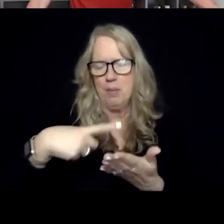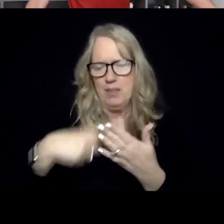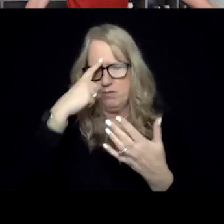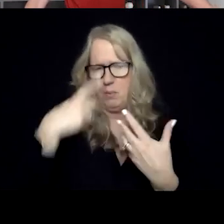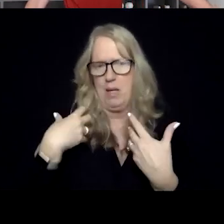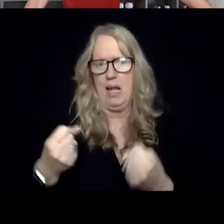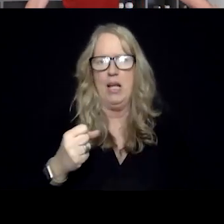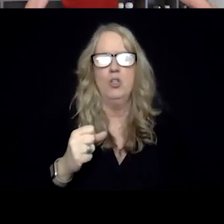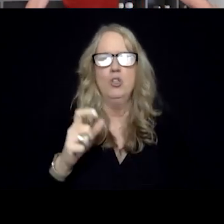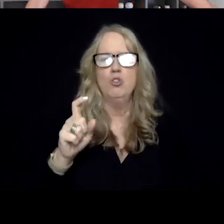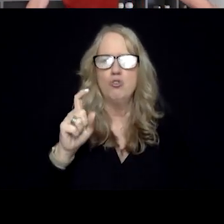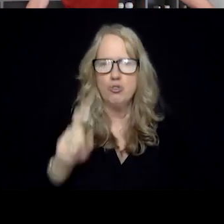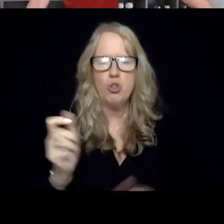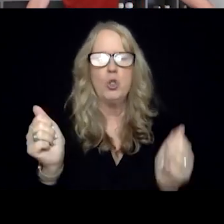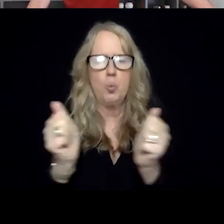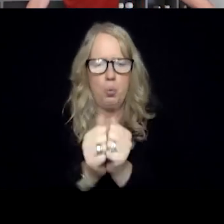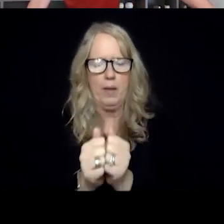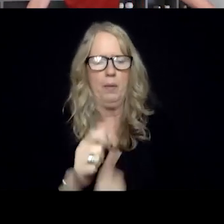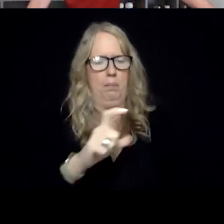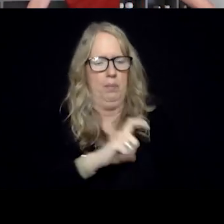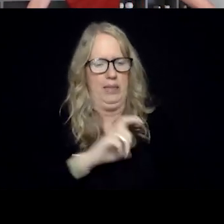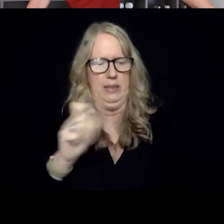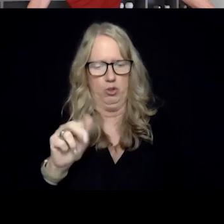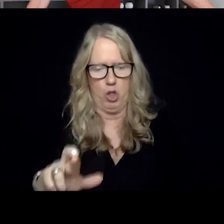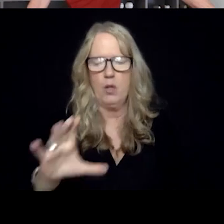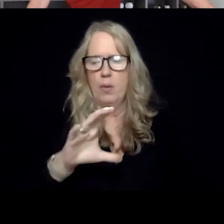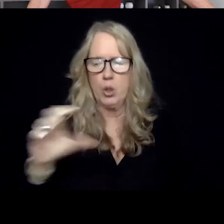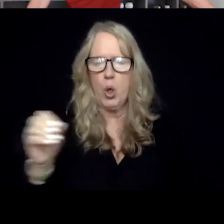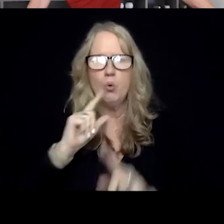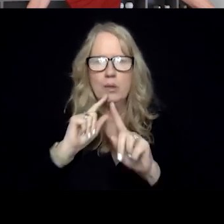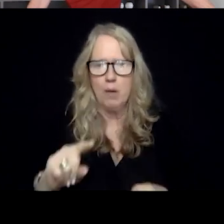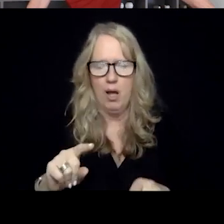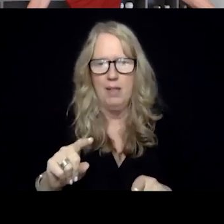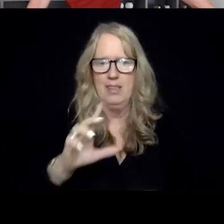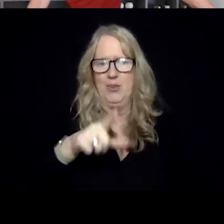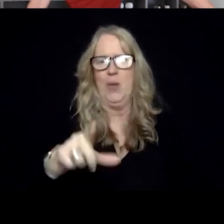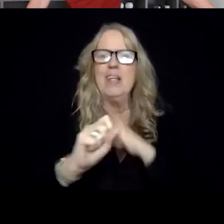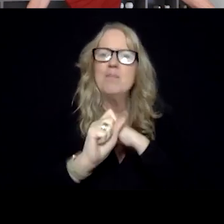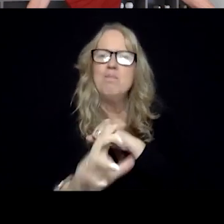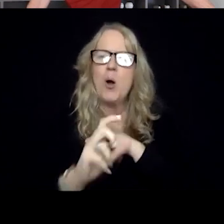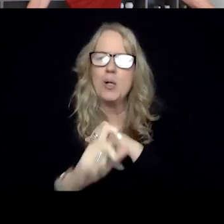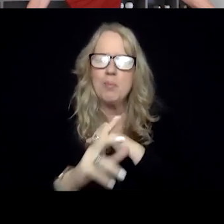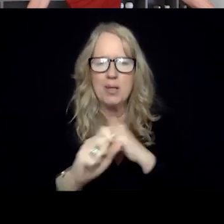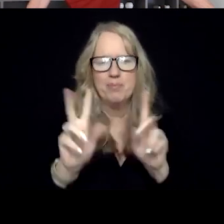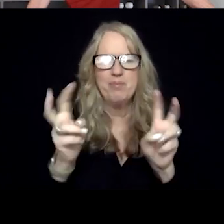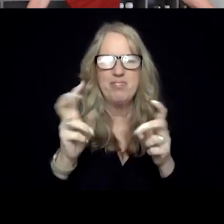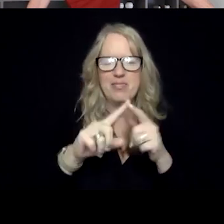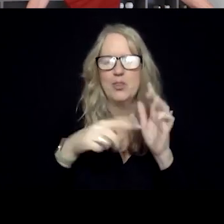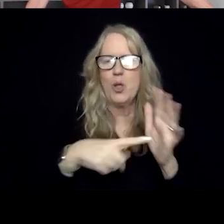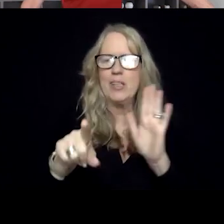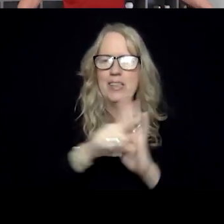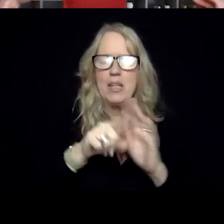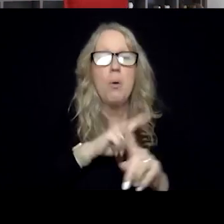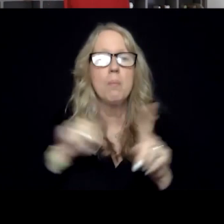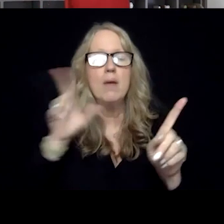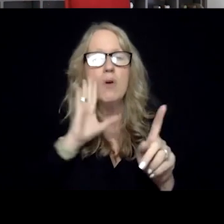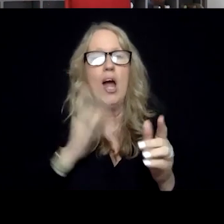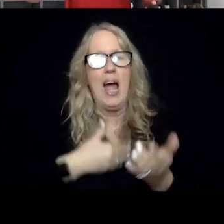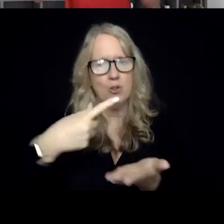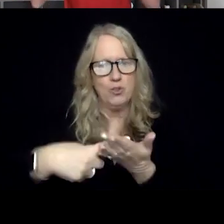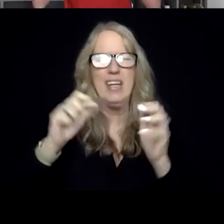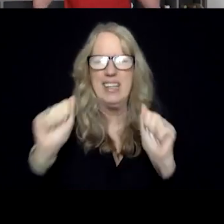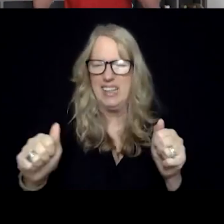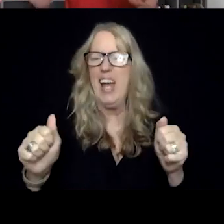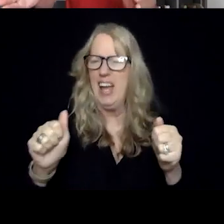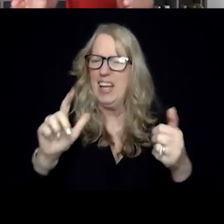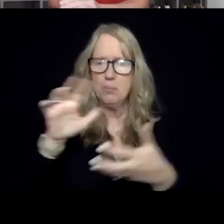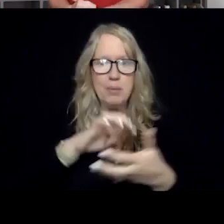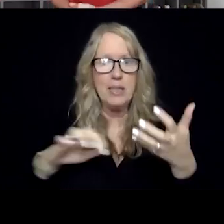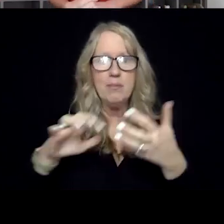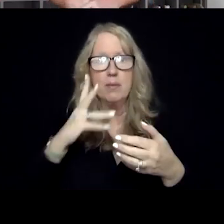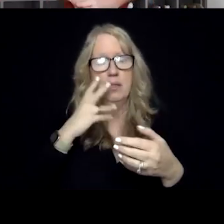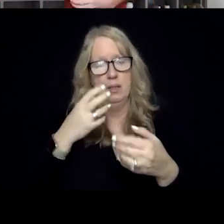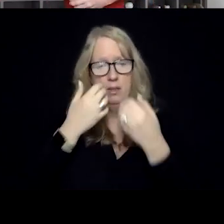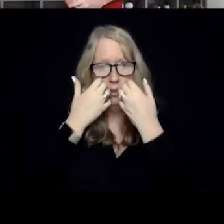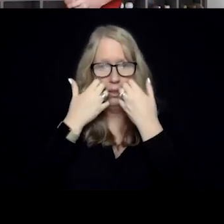COME IN THE FORM OF A POLICE CAR? THE AFFIRMATIVE IS DOCTOR STUBER.